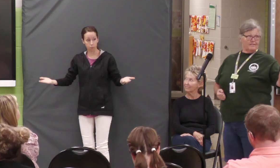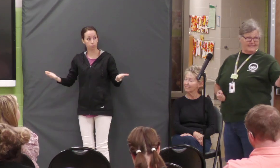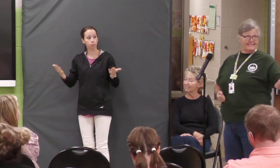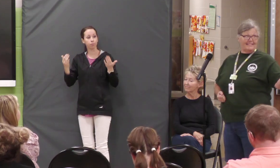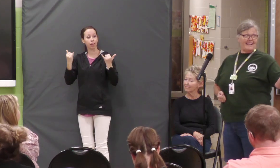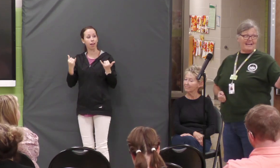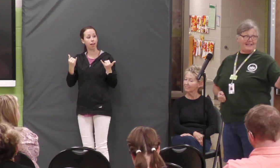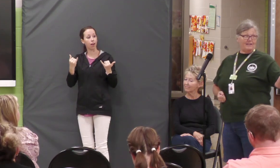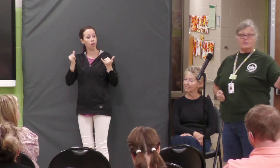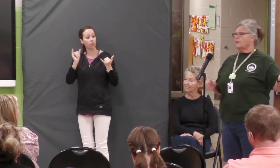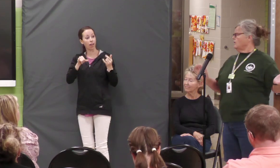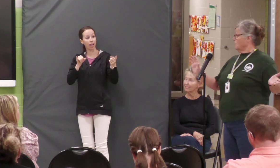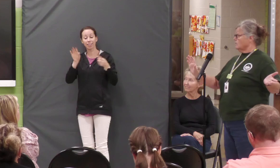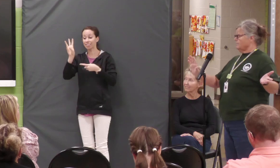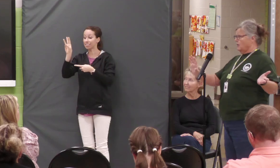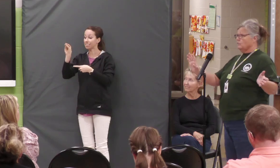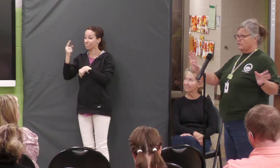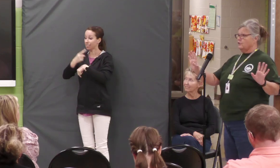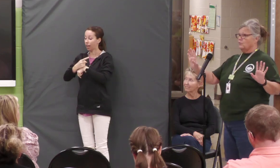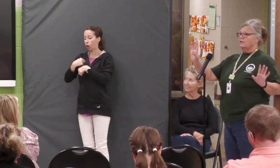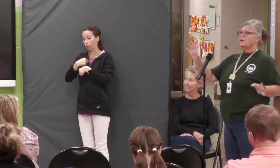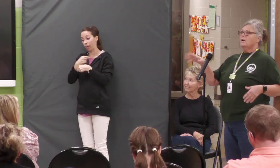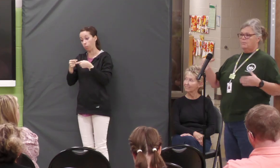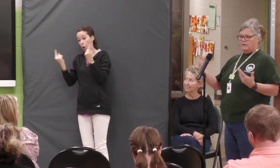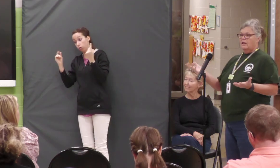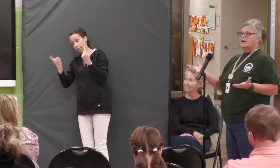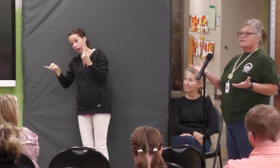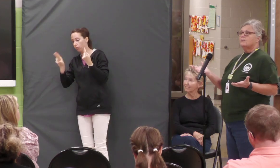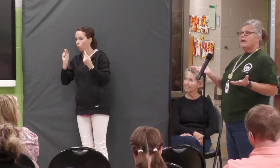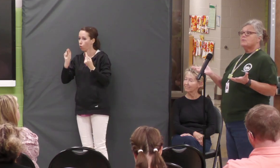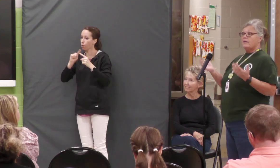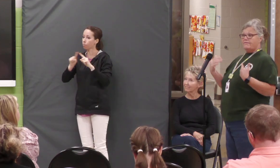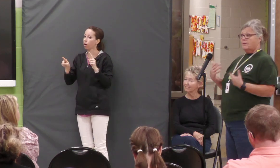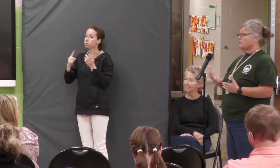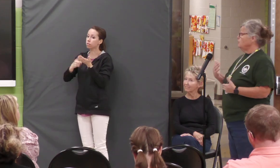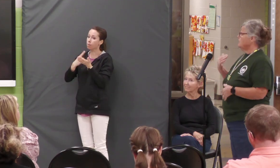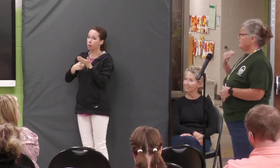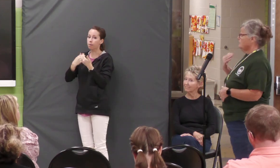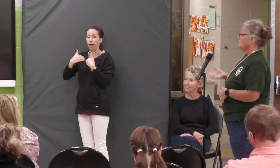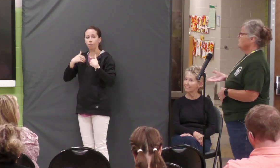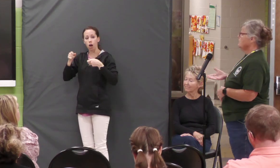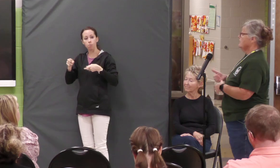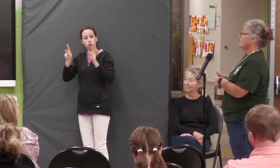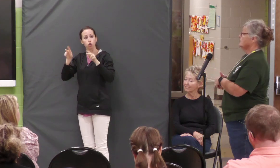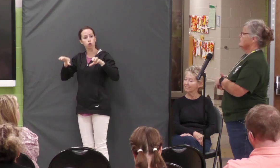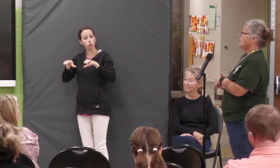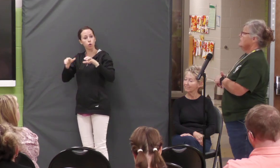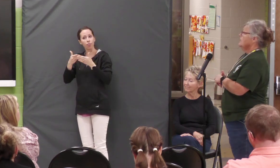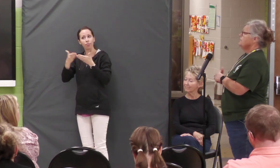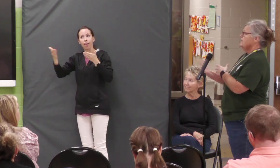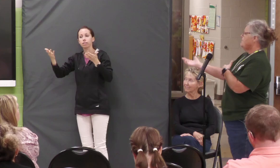the 60-day not that we're opposed to doing it but sometimes we have opportunities to do things that